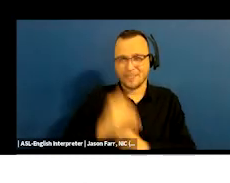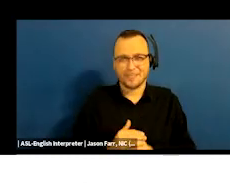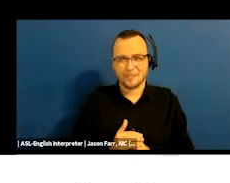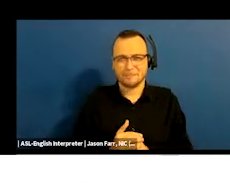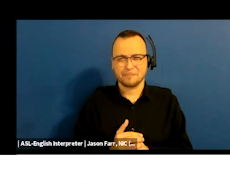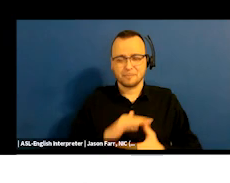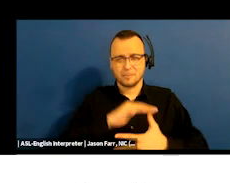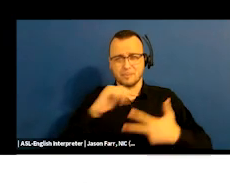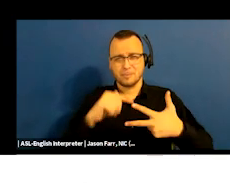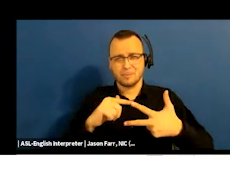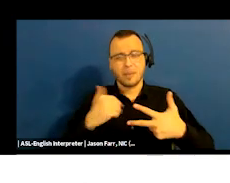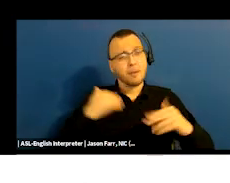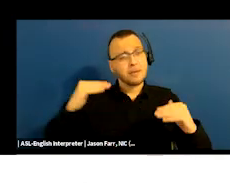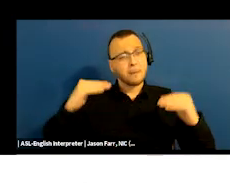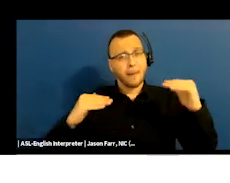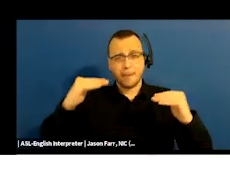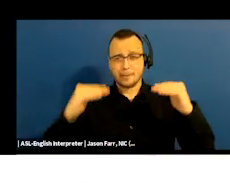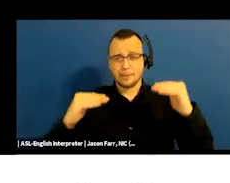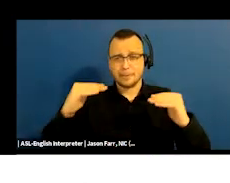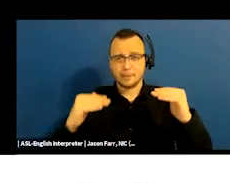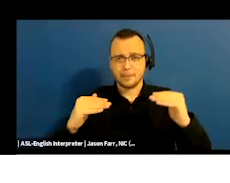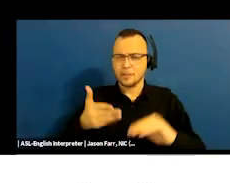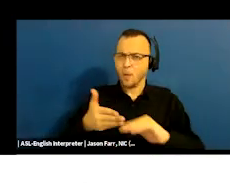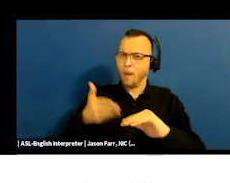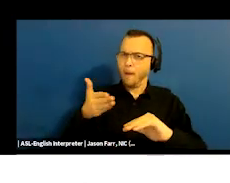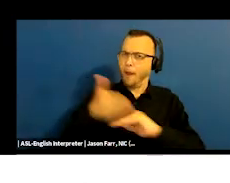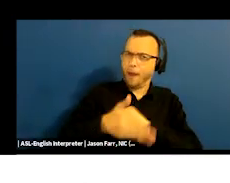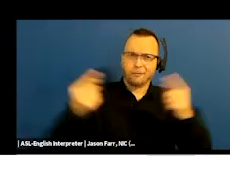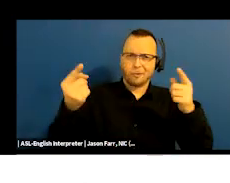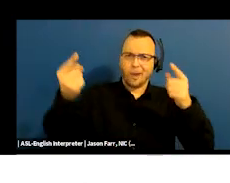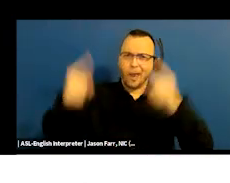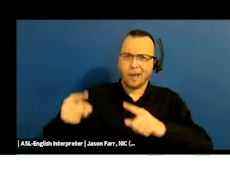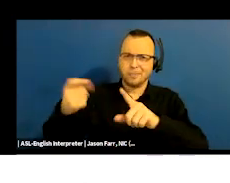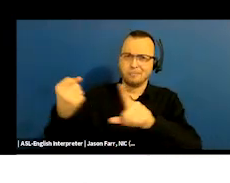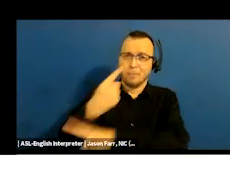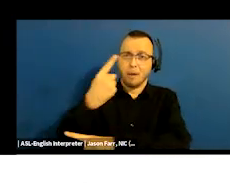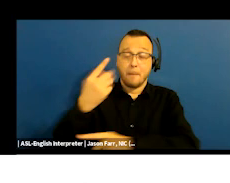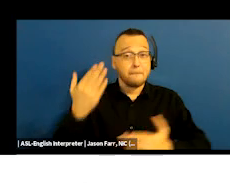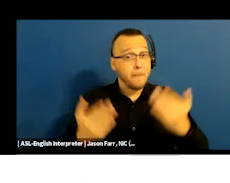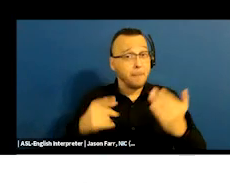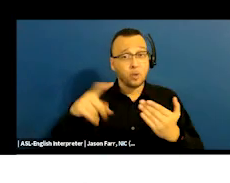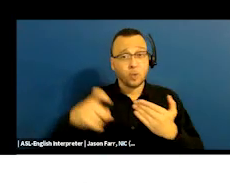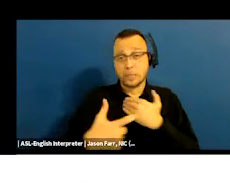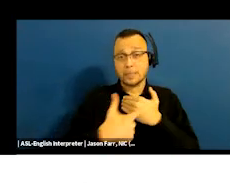thoughts and feelings, the resources, and support. And again, checking in when you're doing debriefing and learning from these experiences